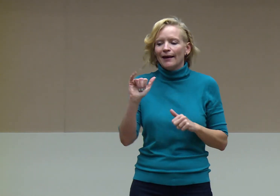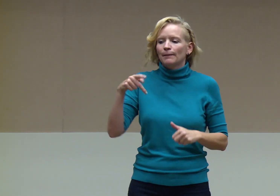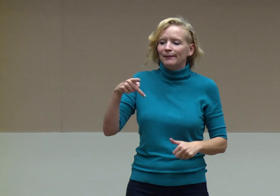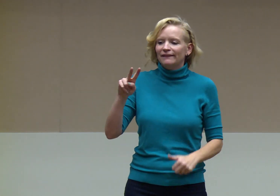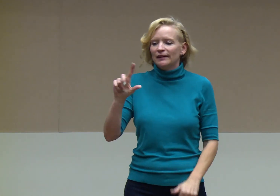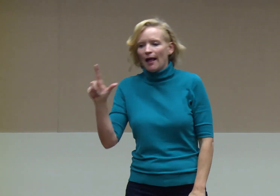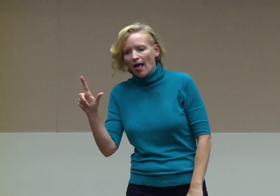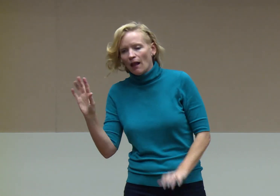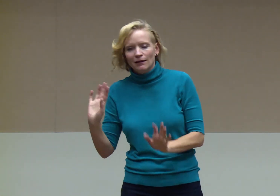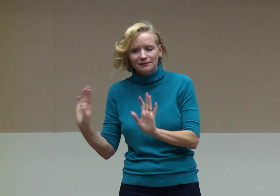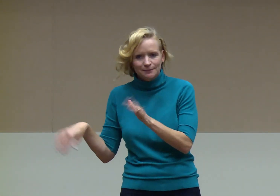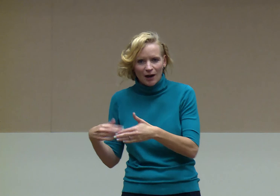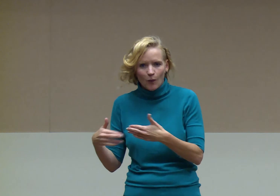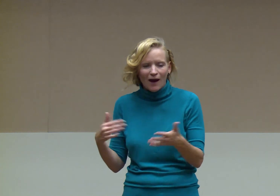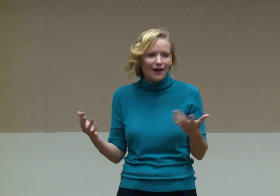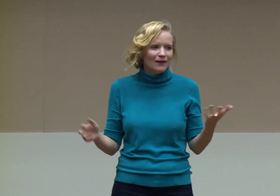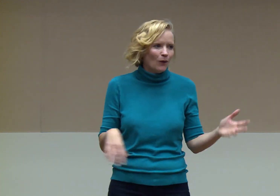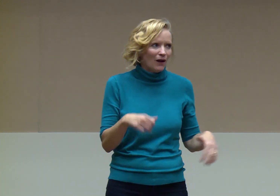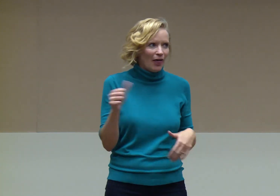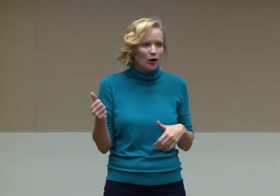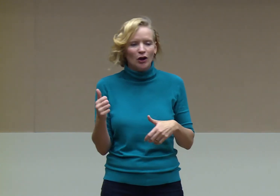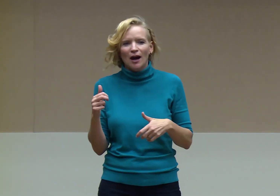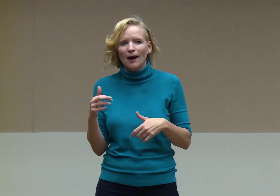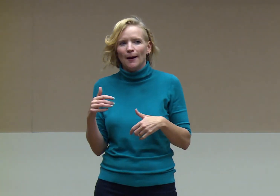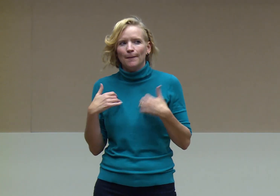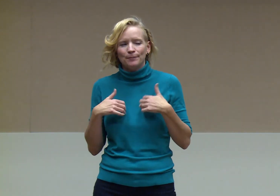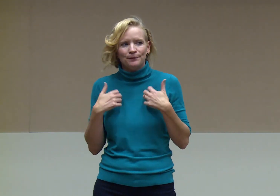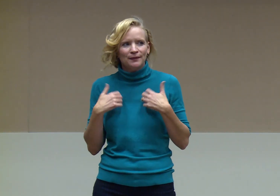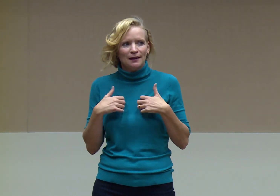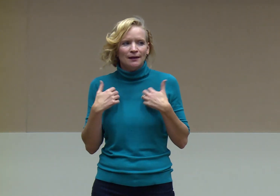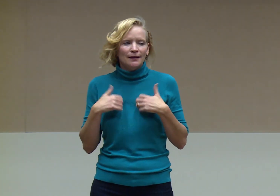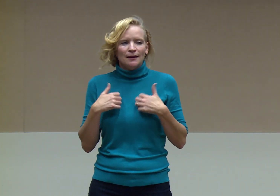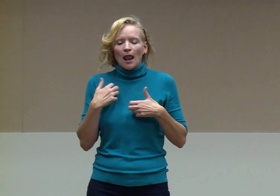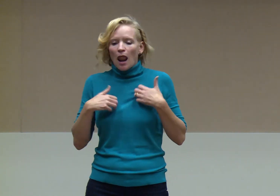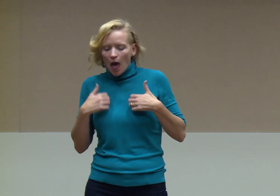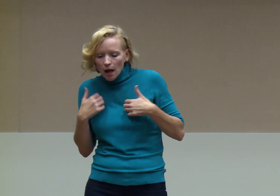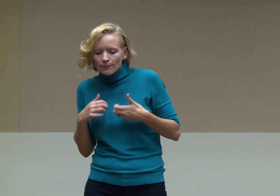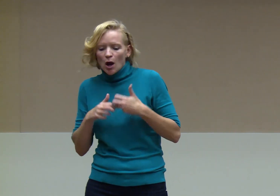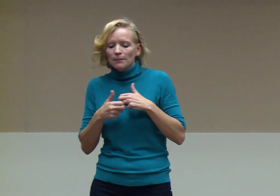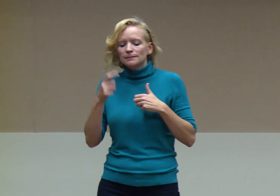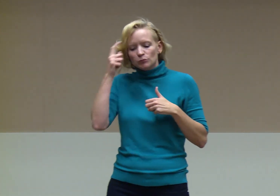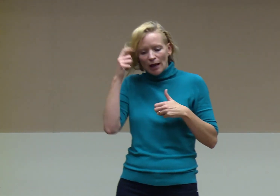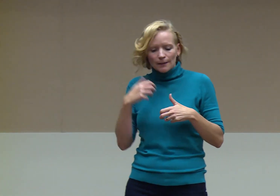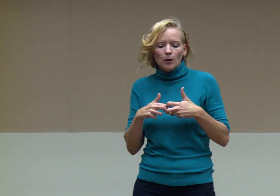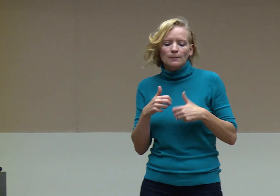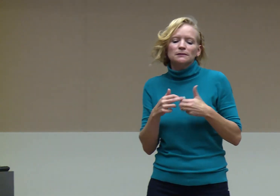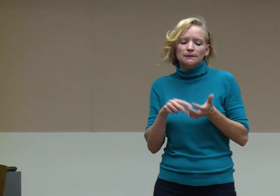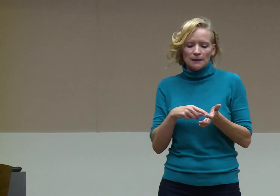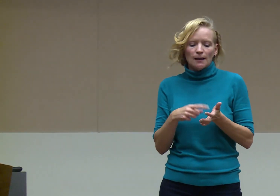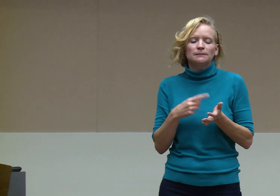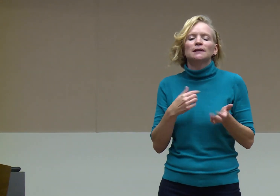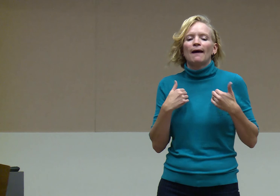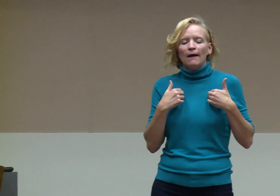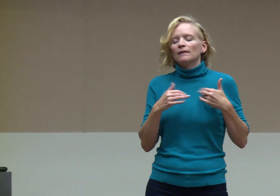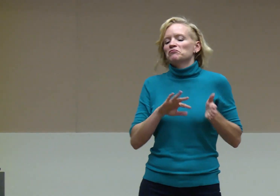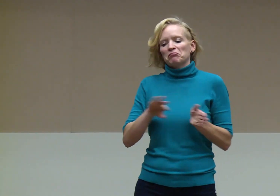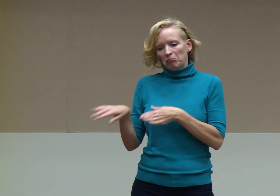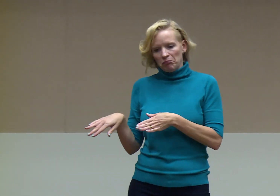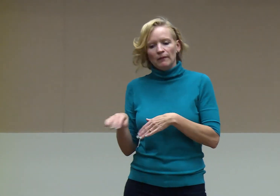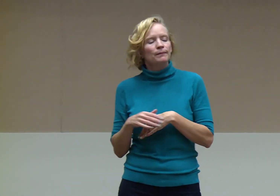like PVL and whatnot. What are other issues? Lung problems, brain problems, those are sometimes the case,